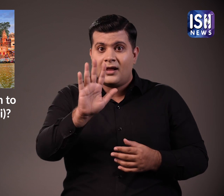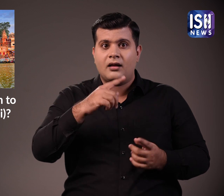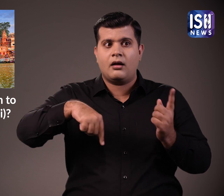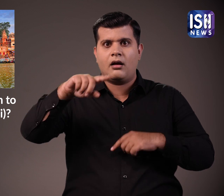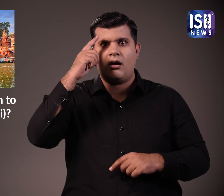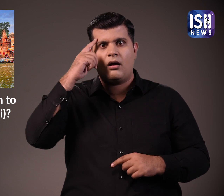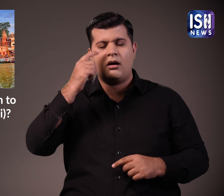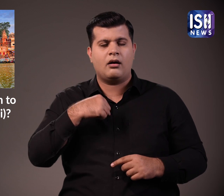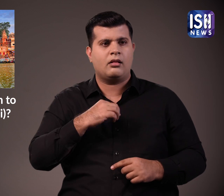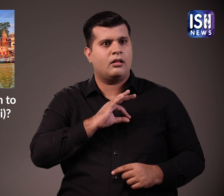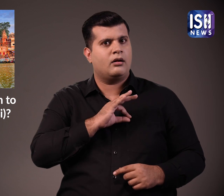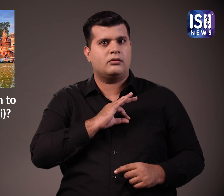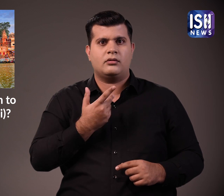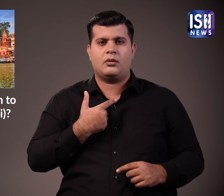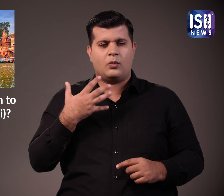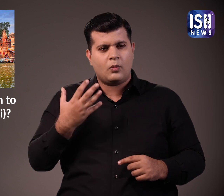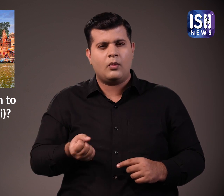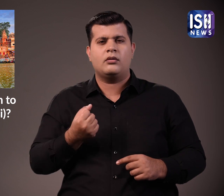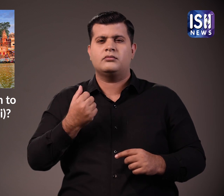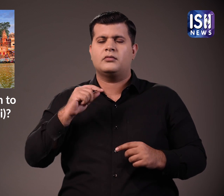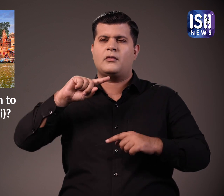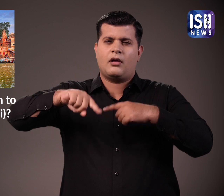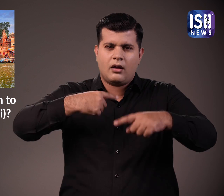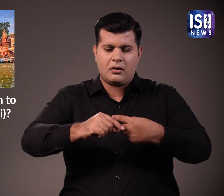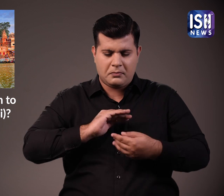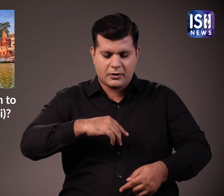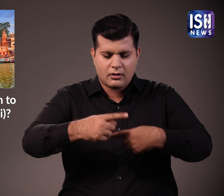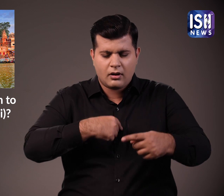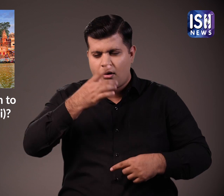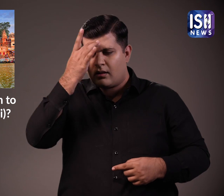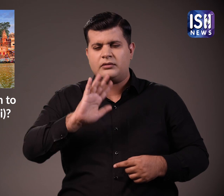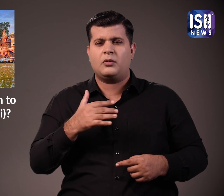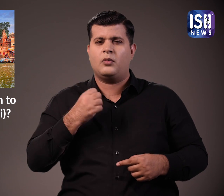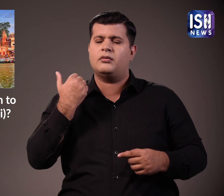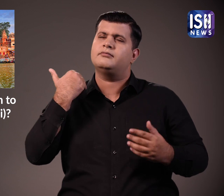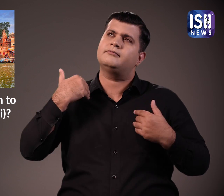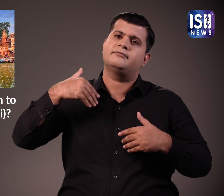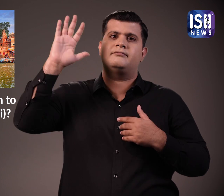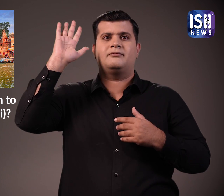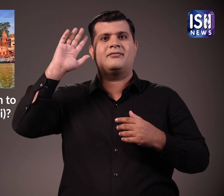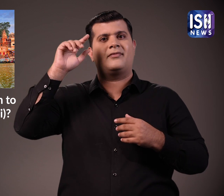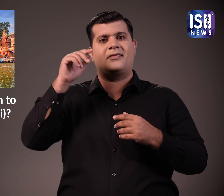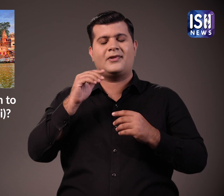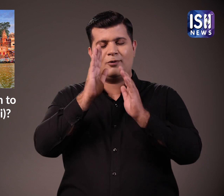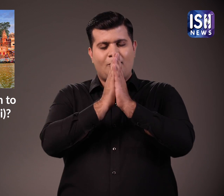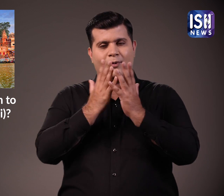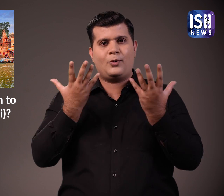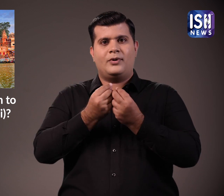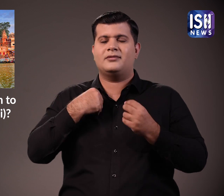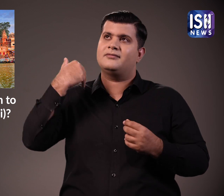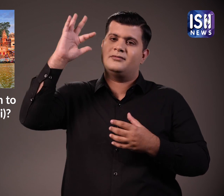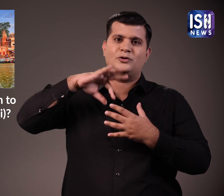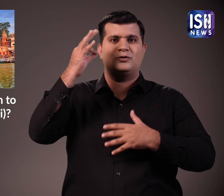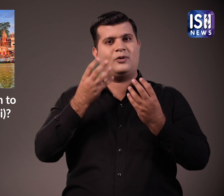However, everyone desires liberation from the cycle of birth and death and seeks union with God.